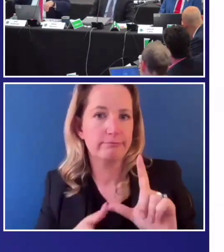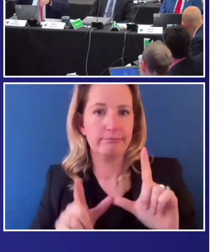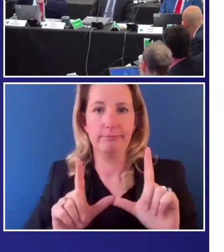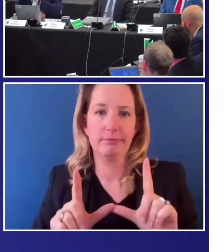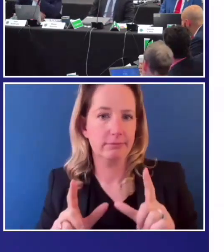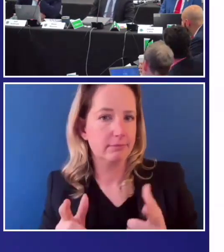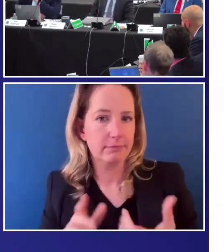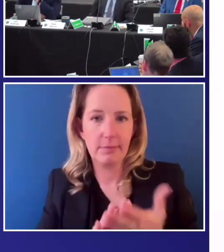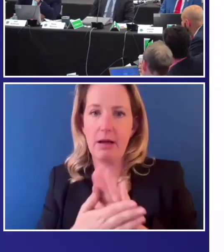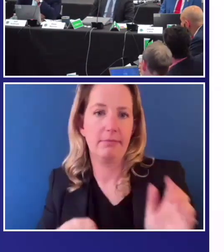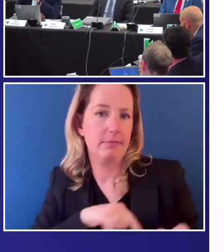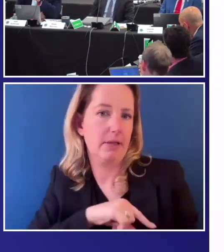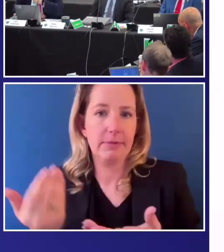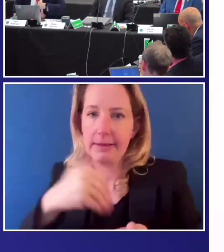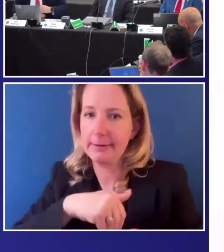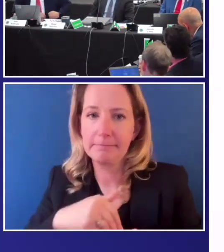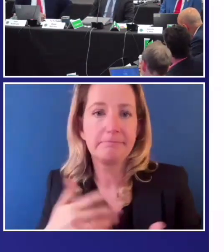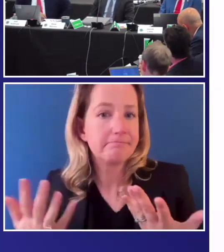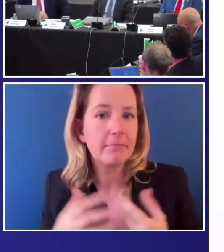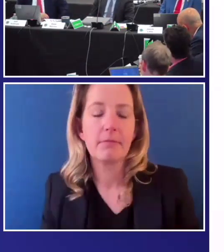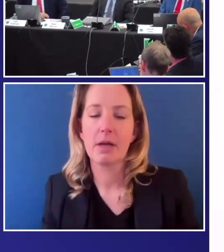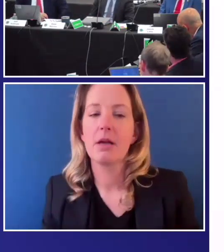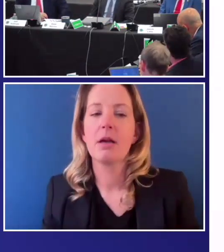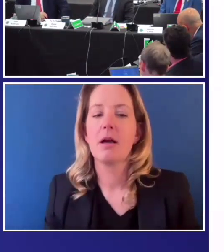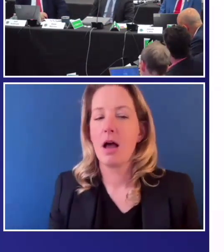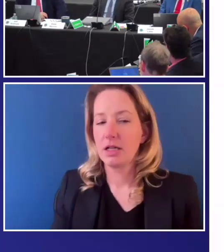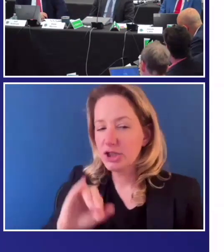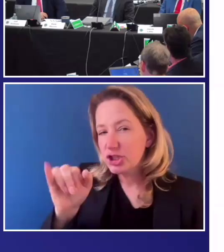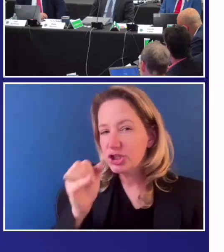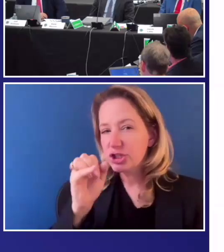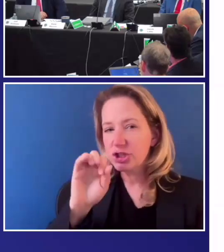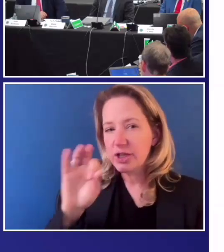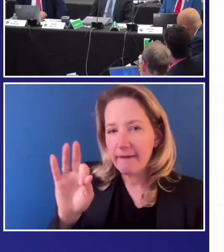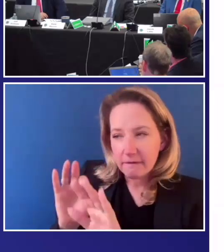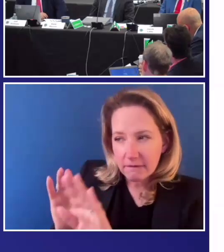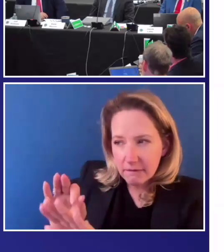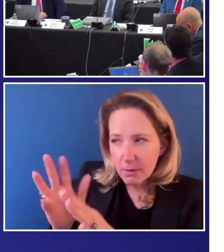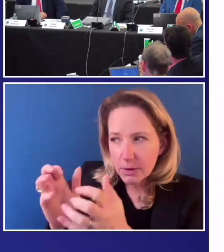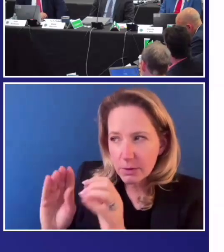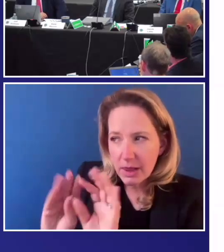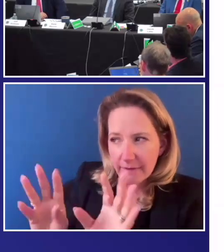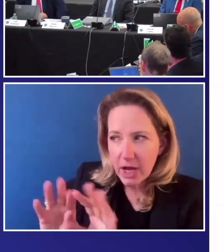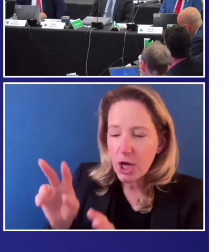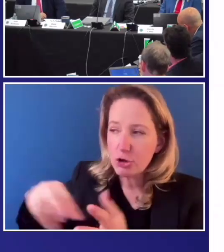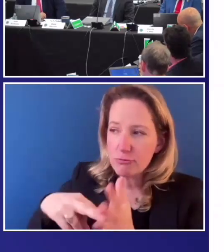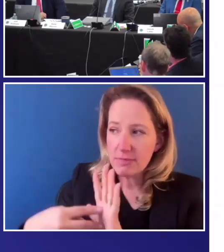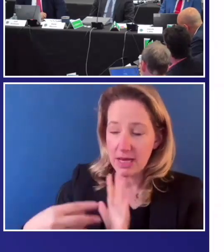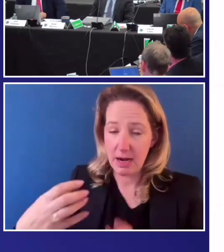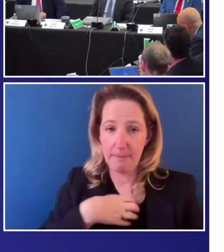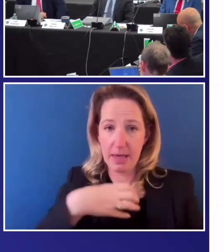And just to clarify, you're, you're basically talking about appeals that would be on the basis that it was a de